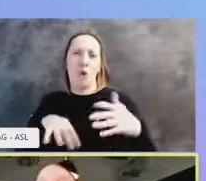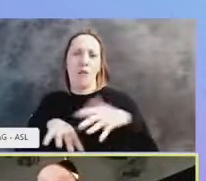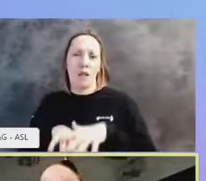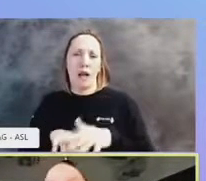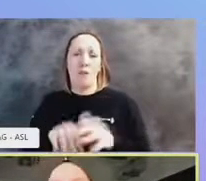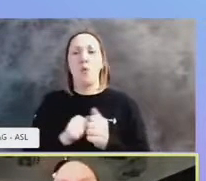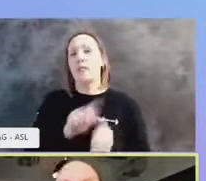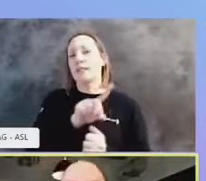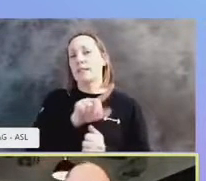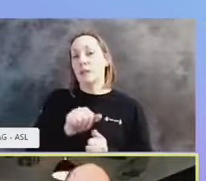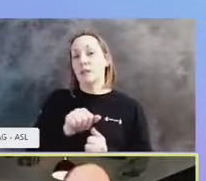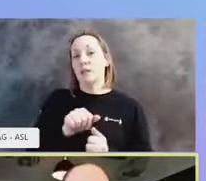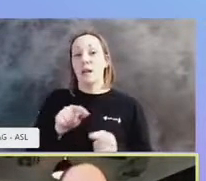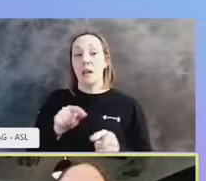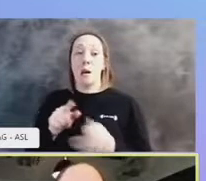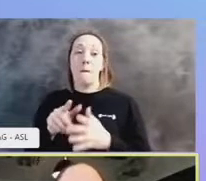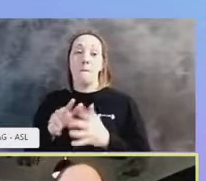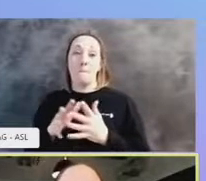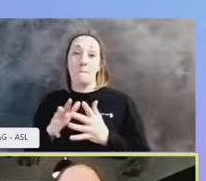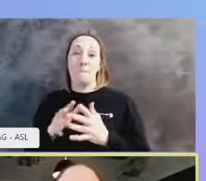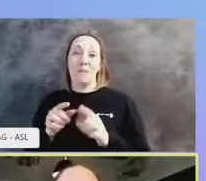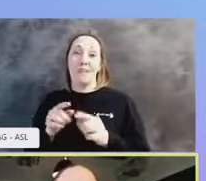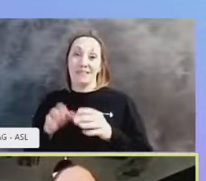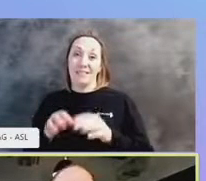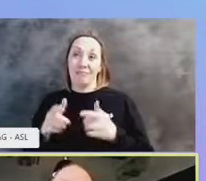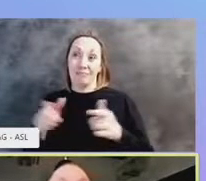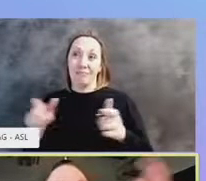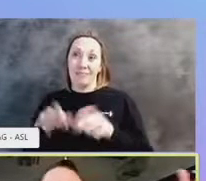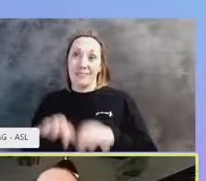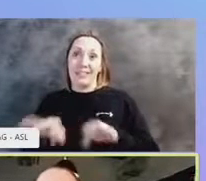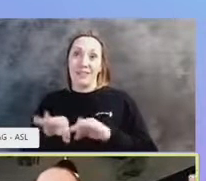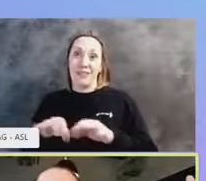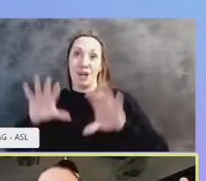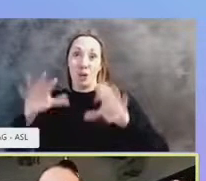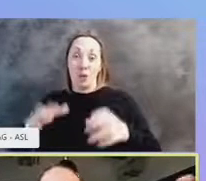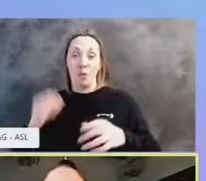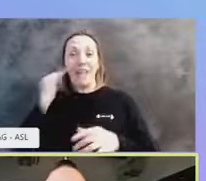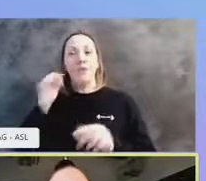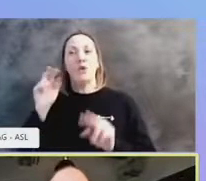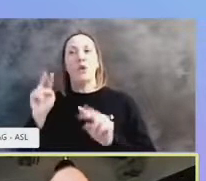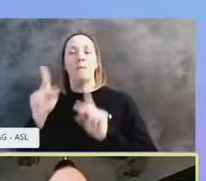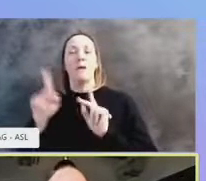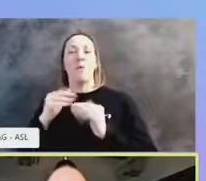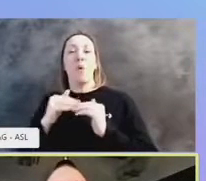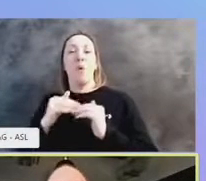all these people, 1/4 it's about of the population. There's an overlap. If you go with disabilities. It is a